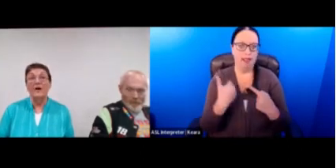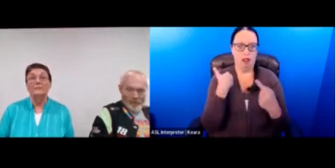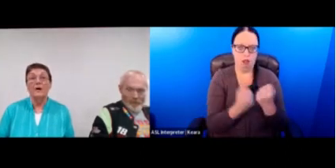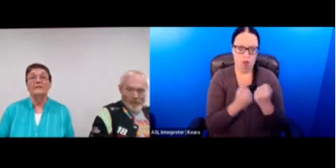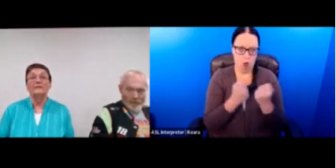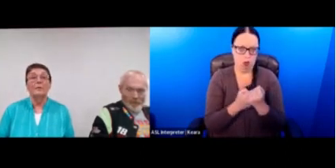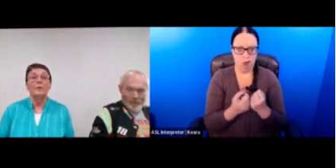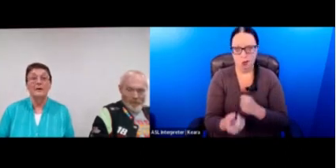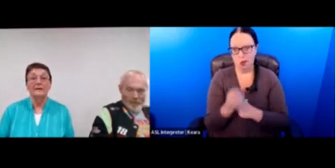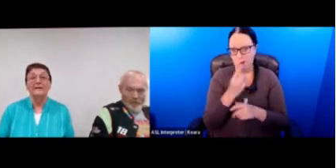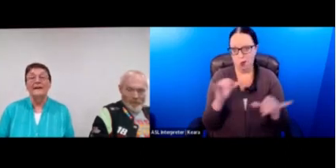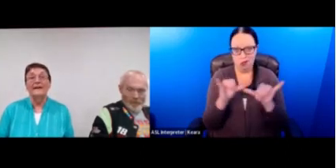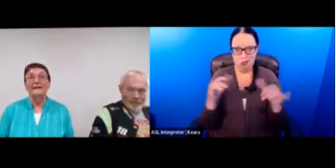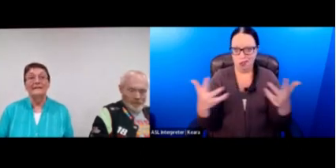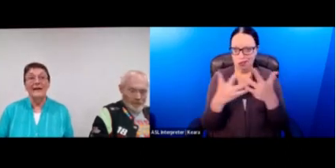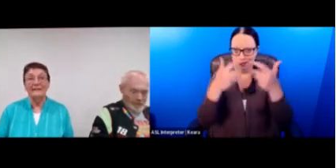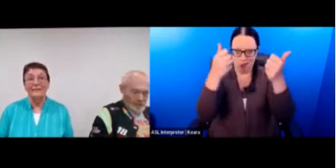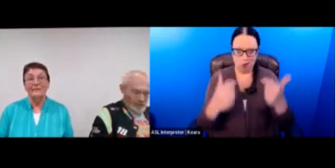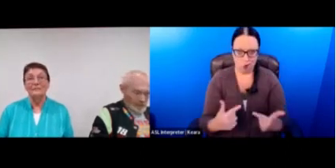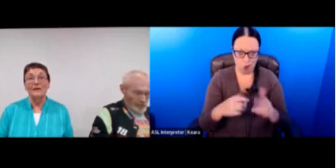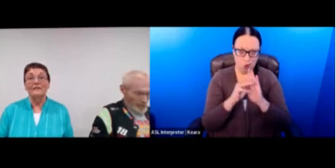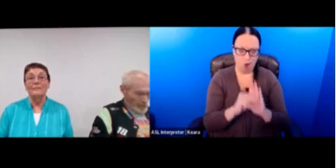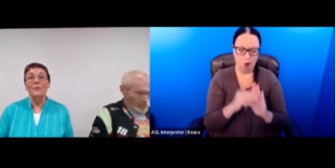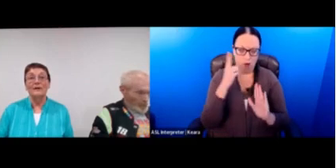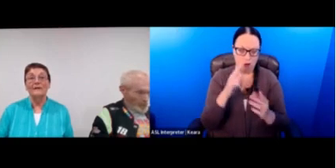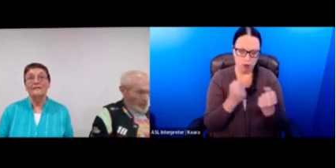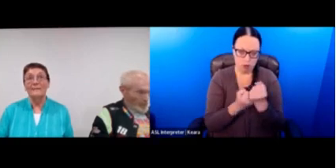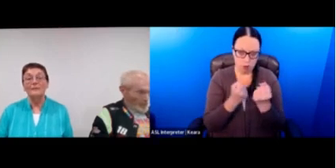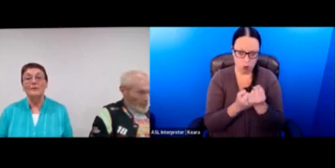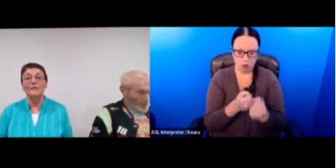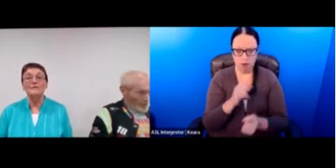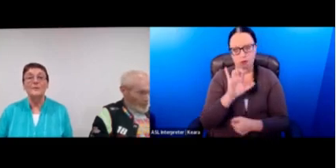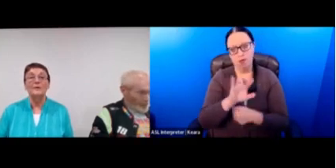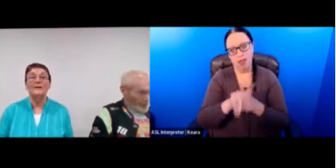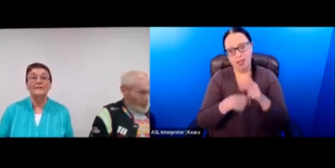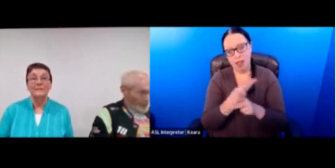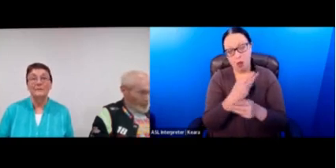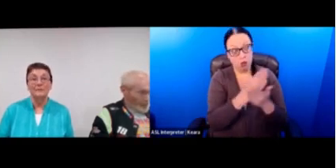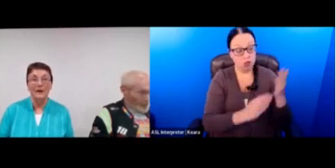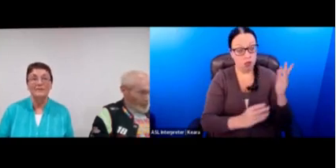all model of support. And in that type of model of support, some people are over supported and some people are under